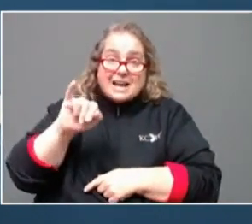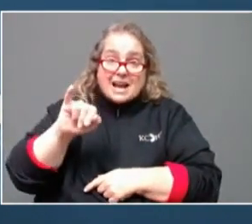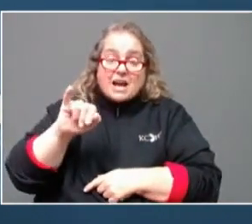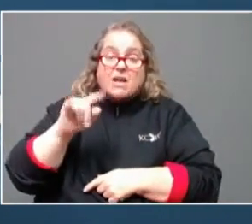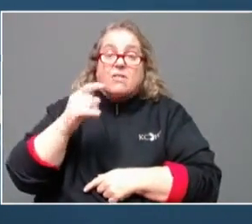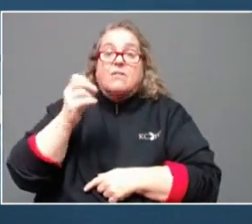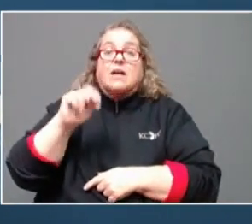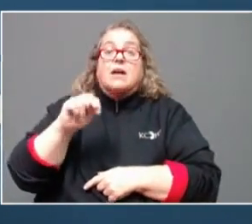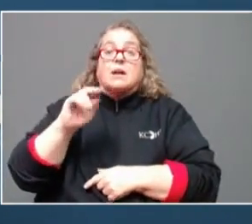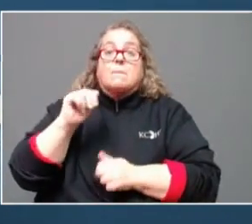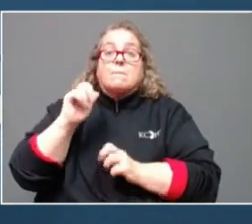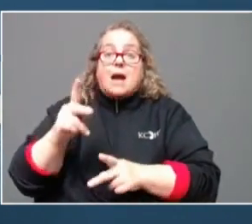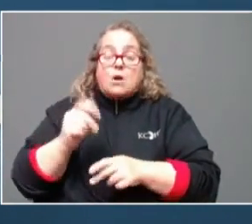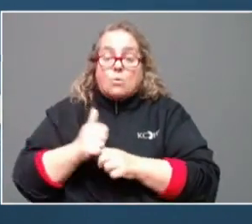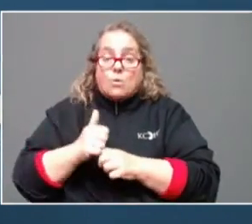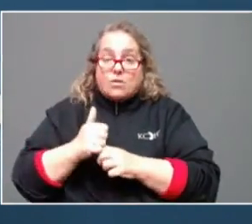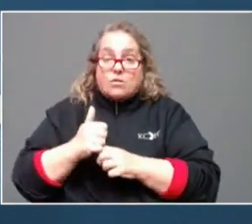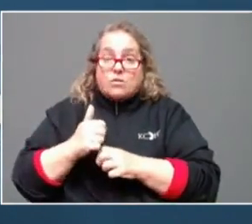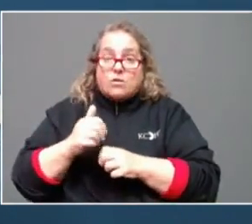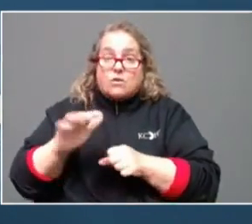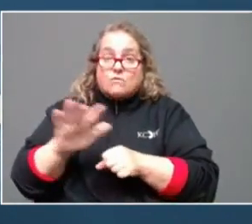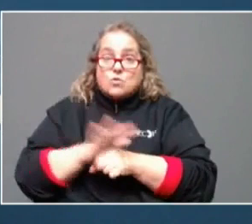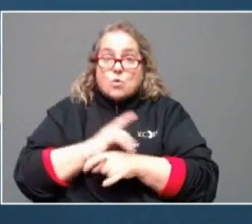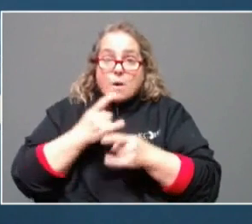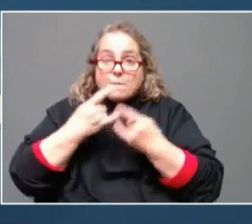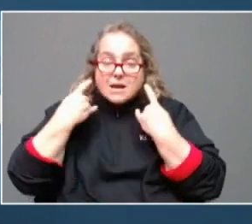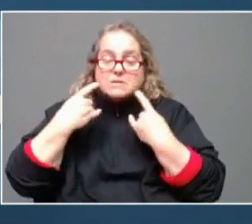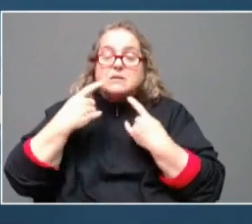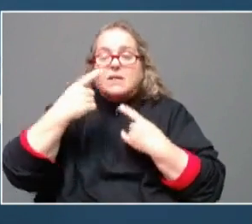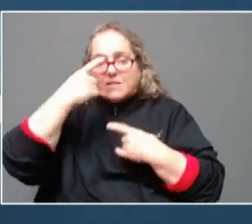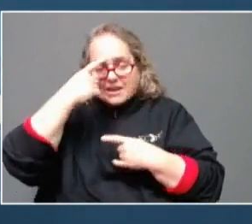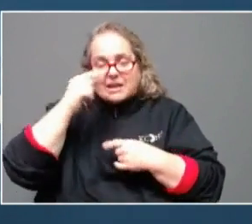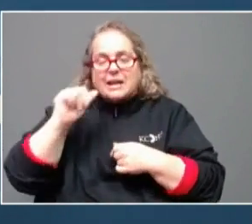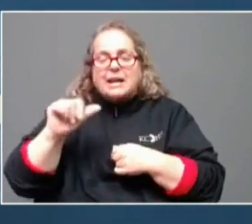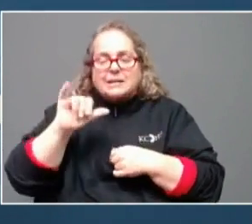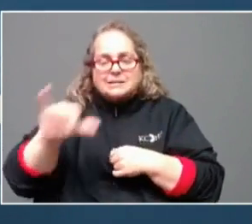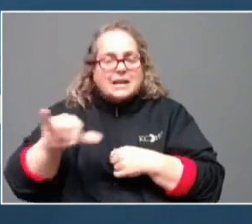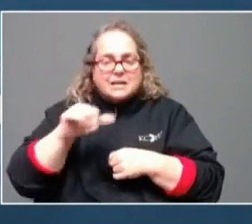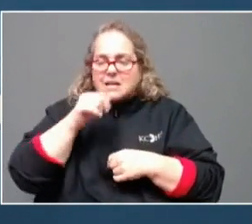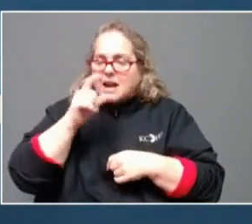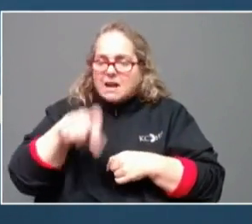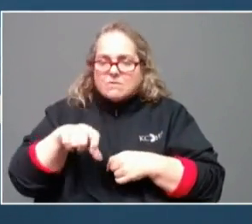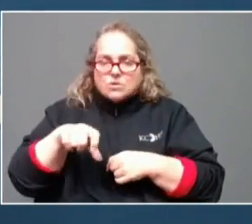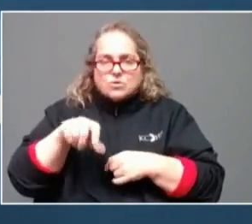We believe we'll be able to stay in and not be out on N. T. I. Again there are